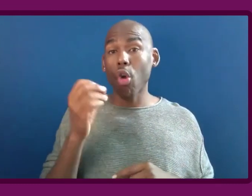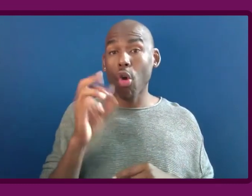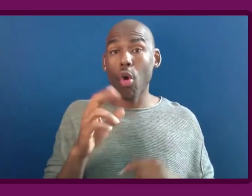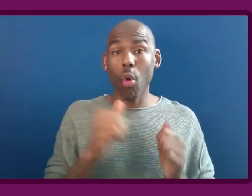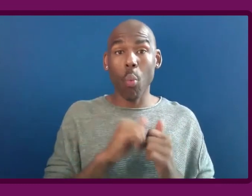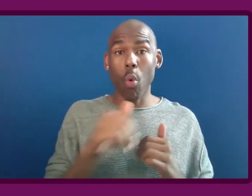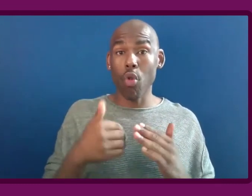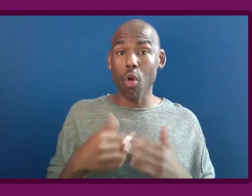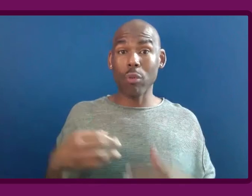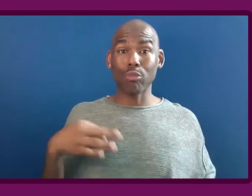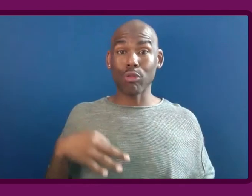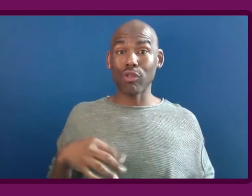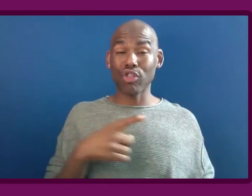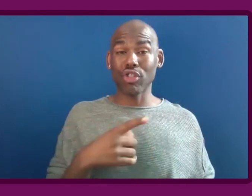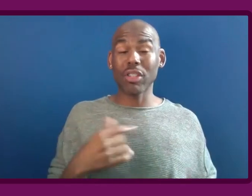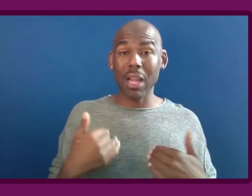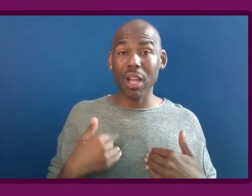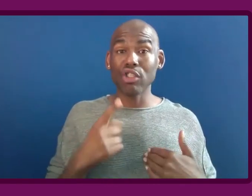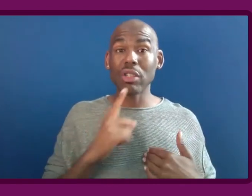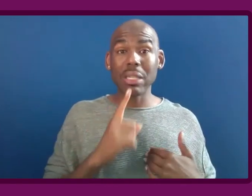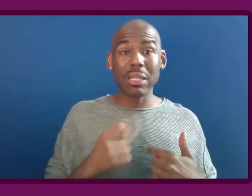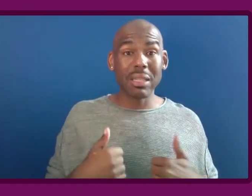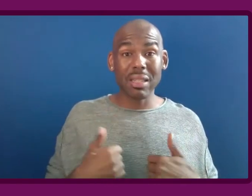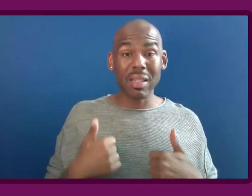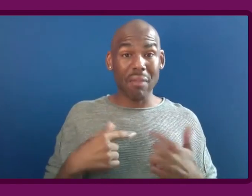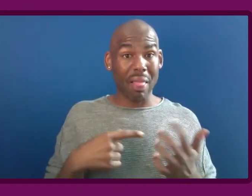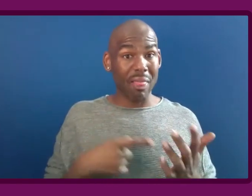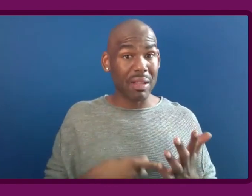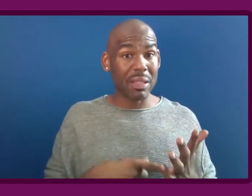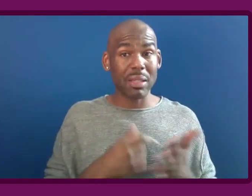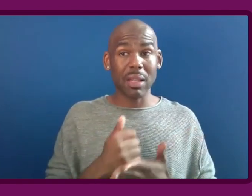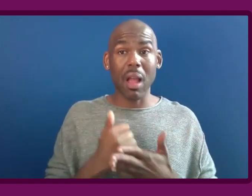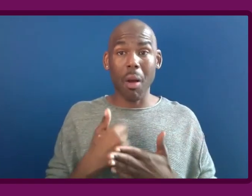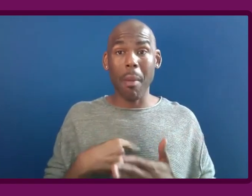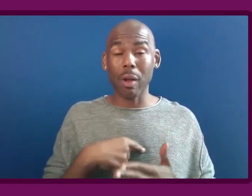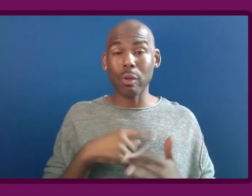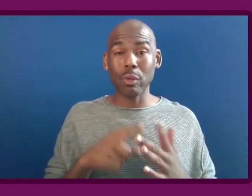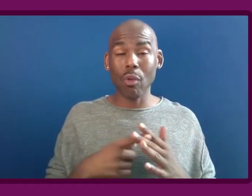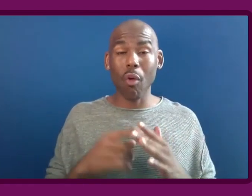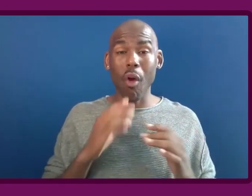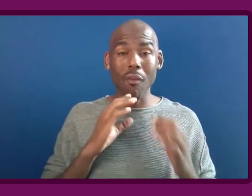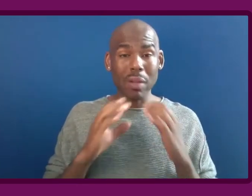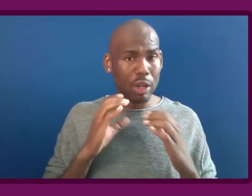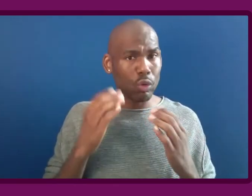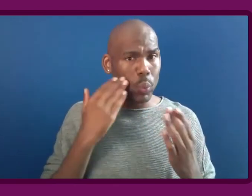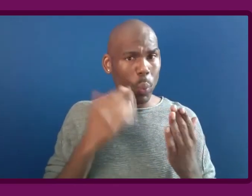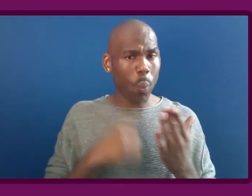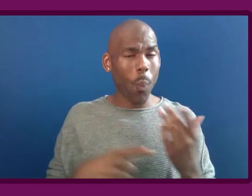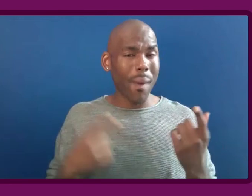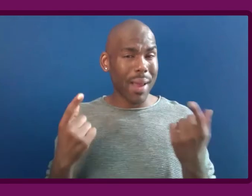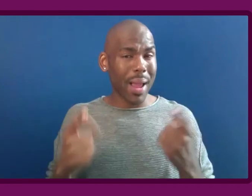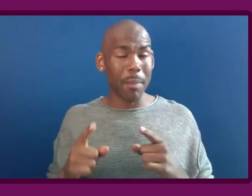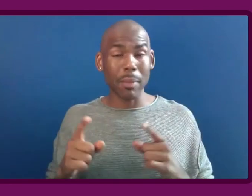the way I've grown into your own self-love and my own perspective and maturity and understanding,